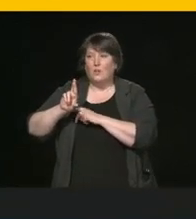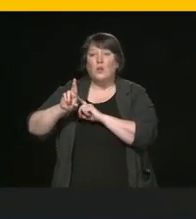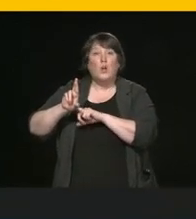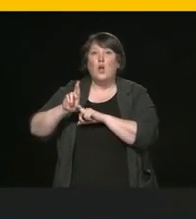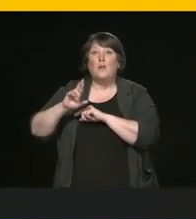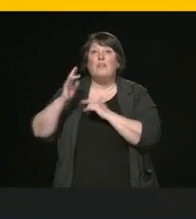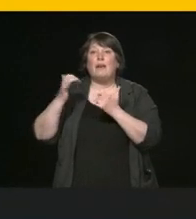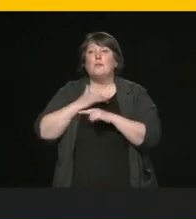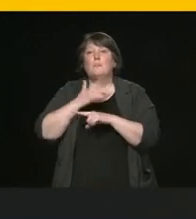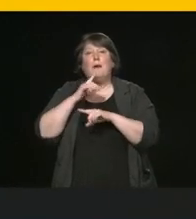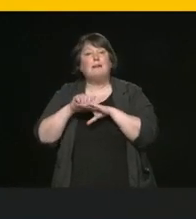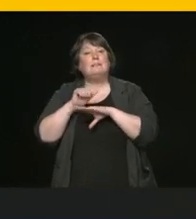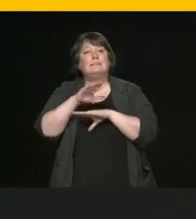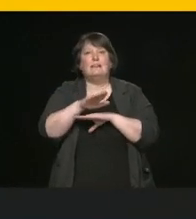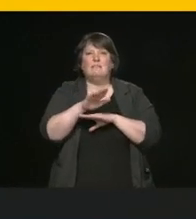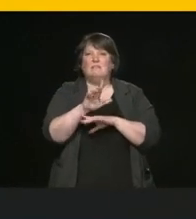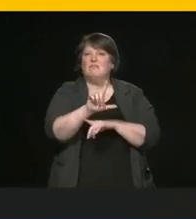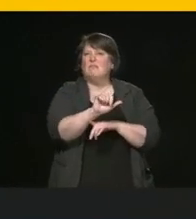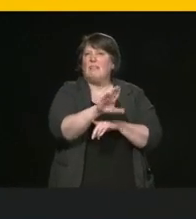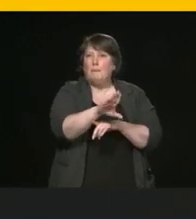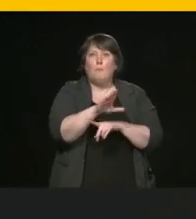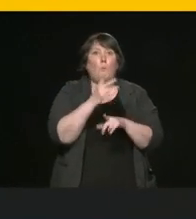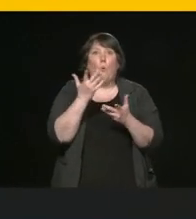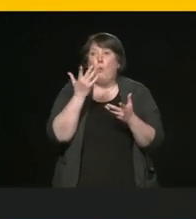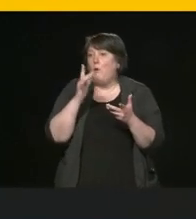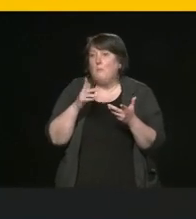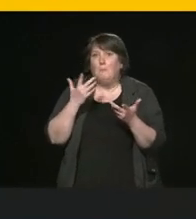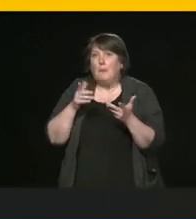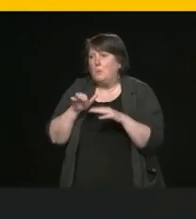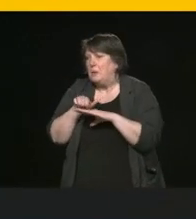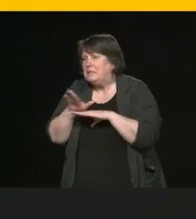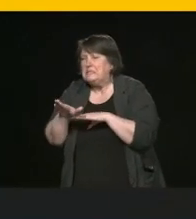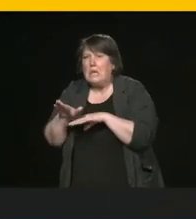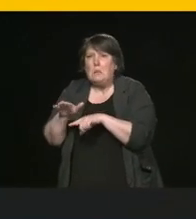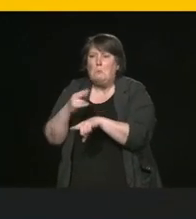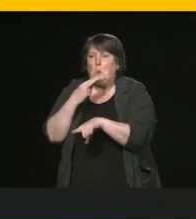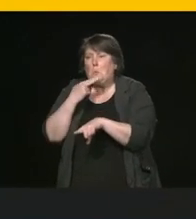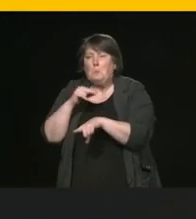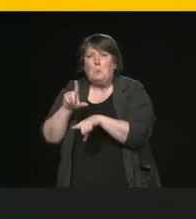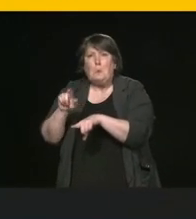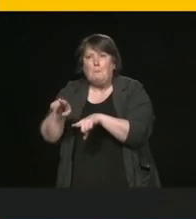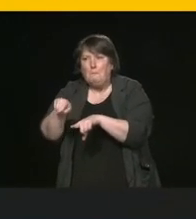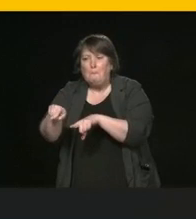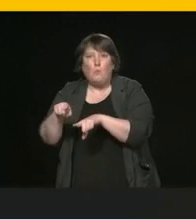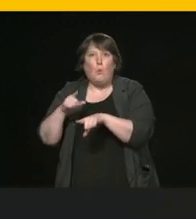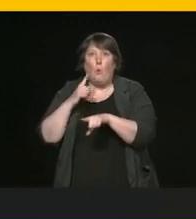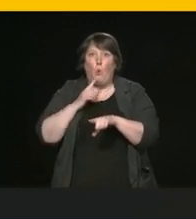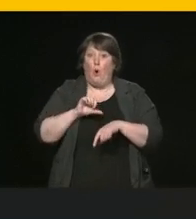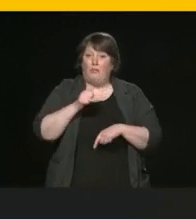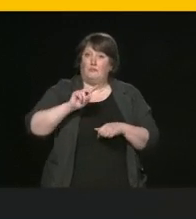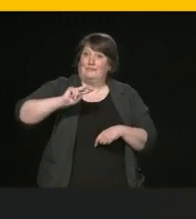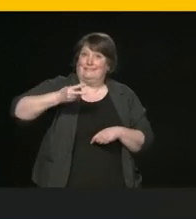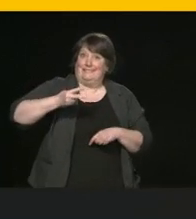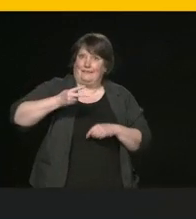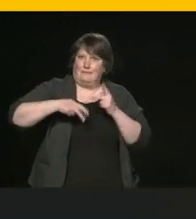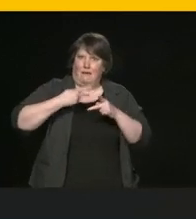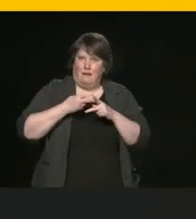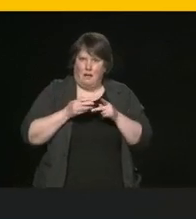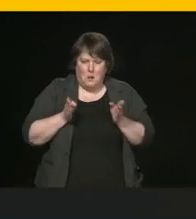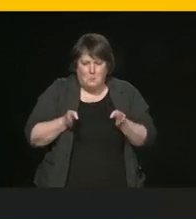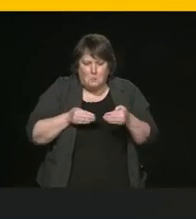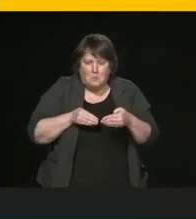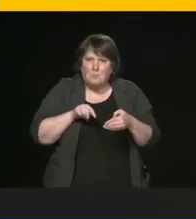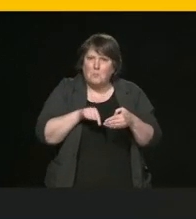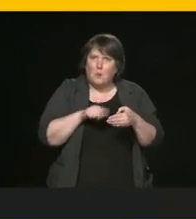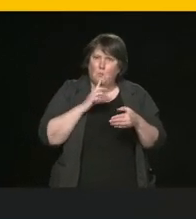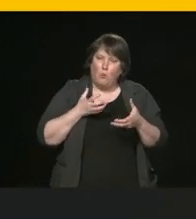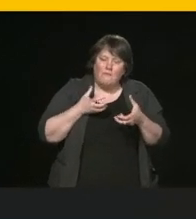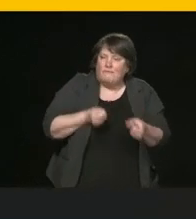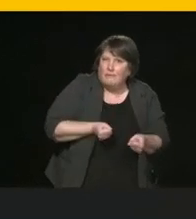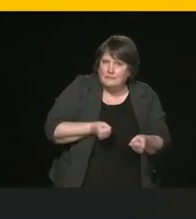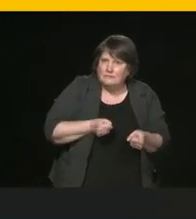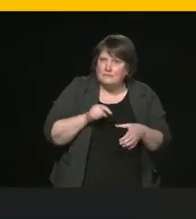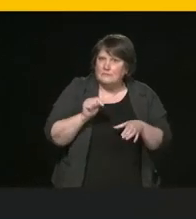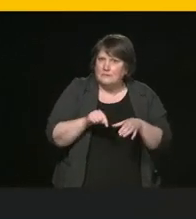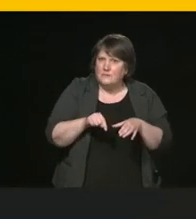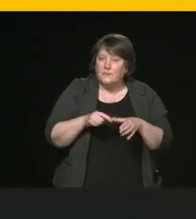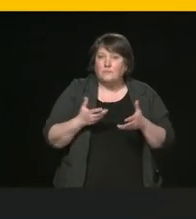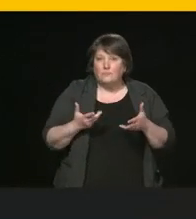COULD BE DONE IN BIGGER